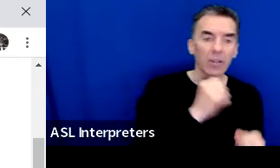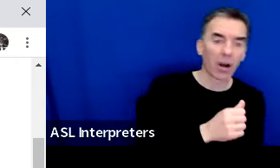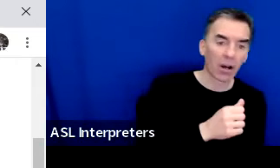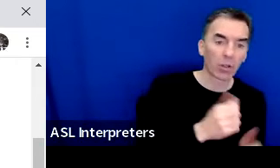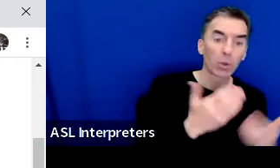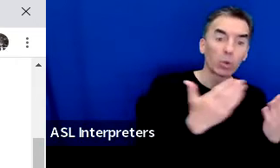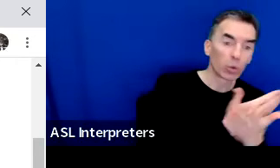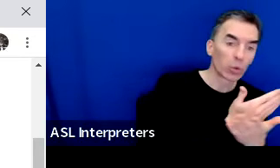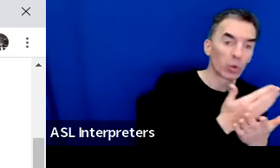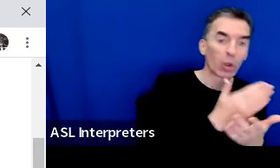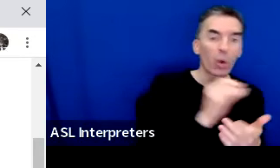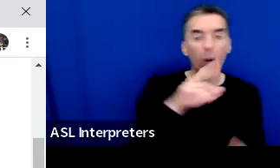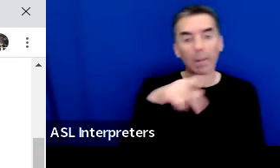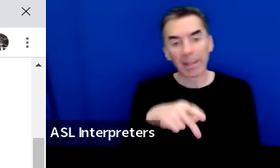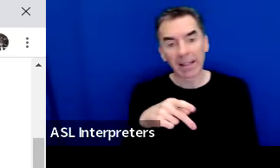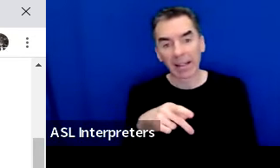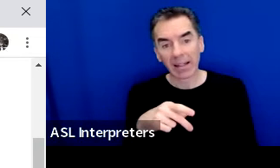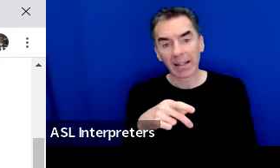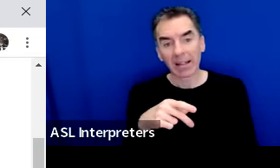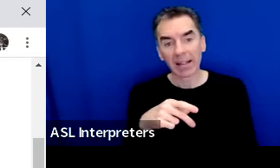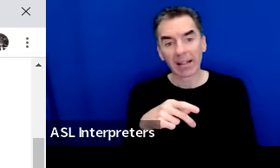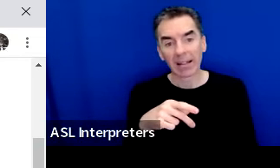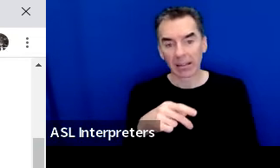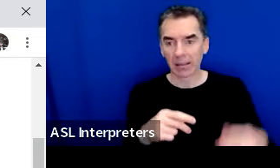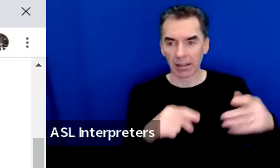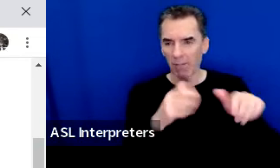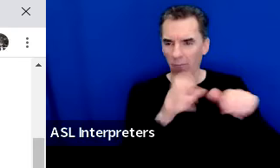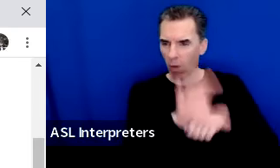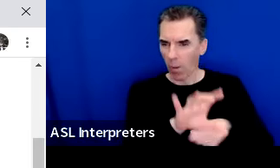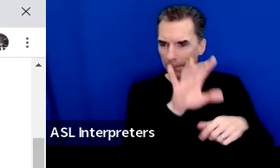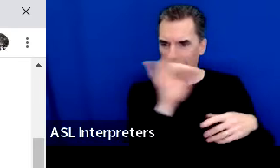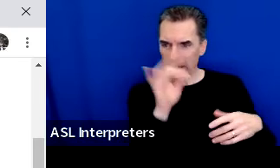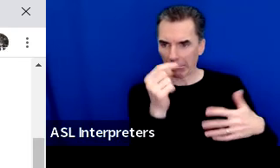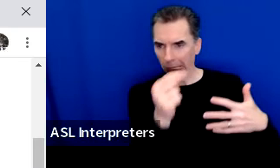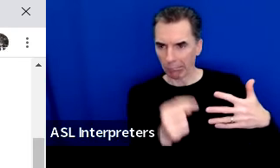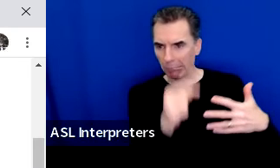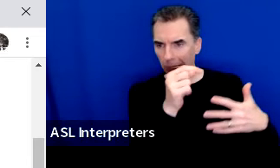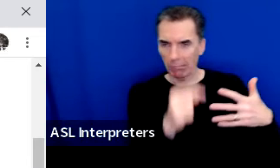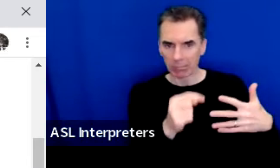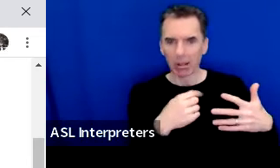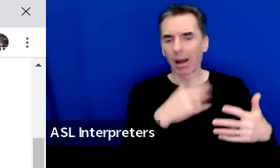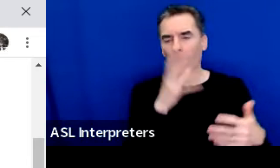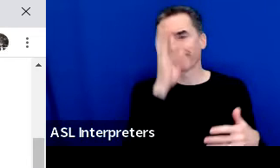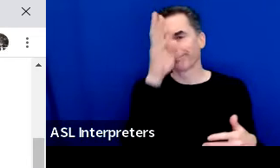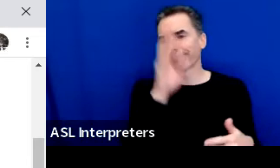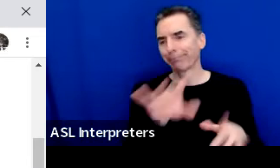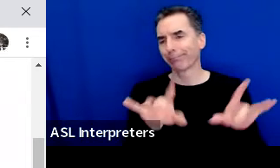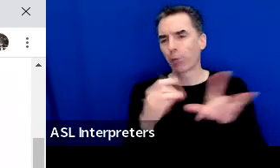OK, so if they choose, I'm just going to, I'm going to get them wrong. So he is